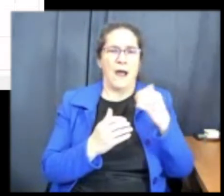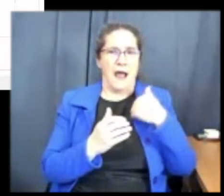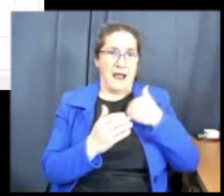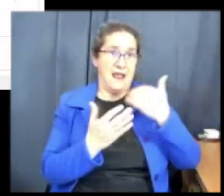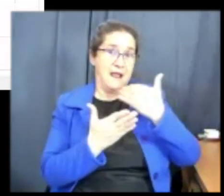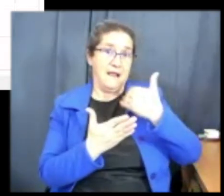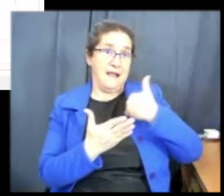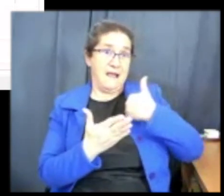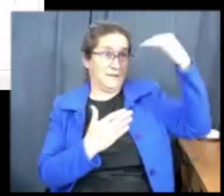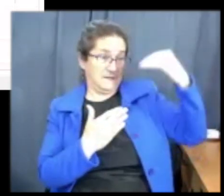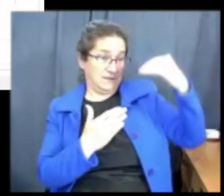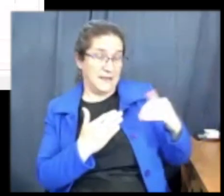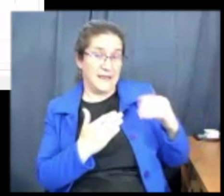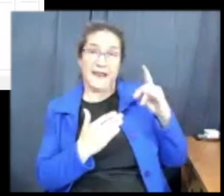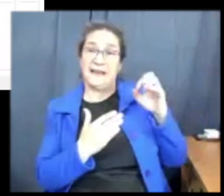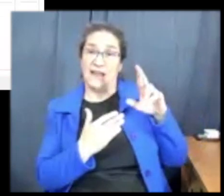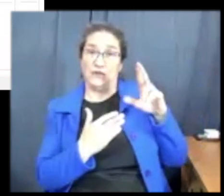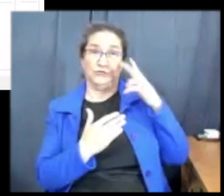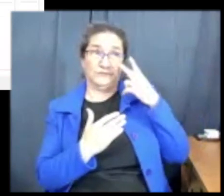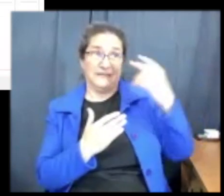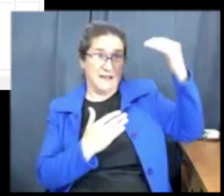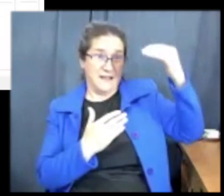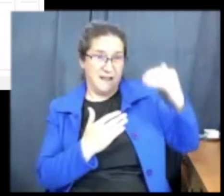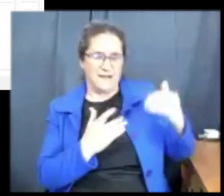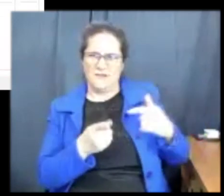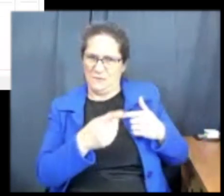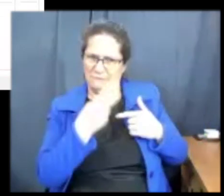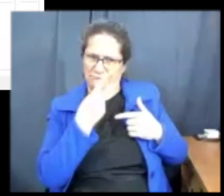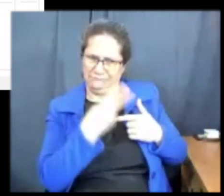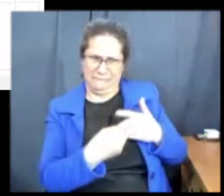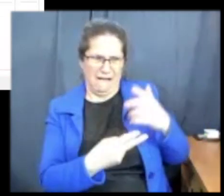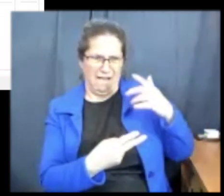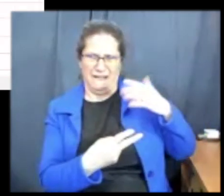and if you notice, you're going to say, well, there's a lot more here than were in the profile,